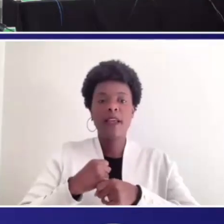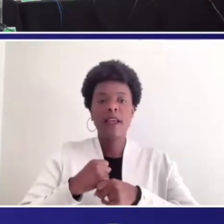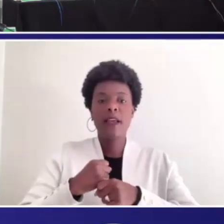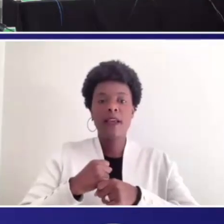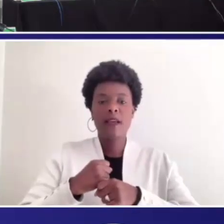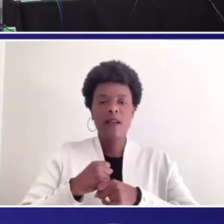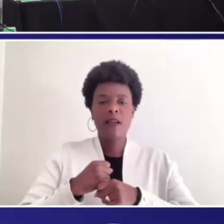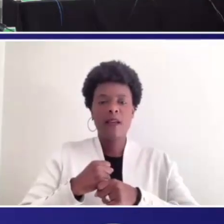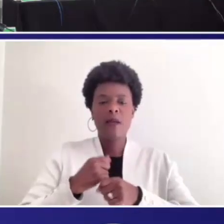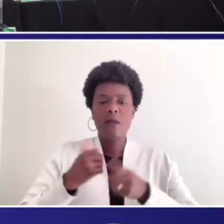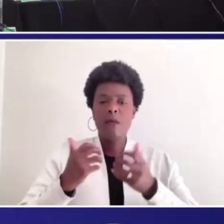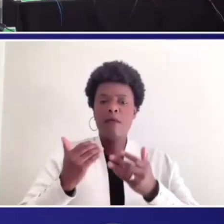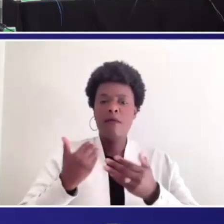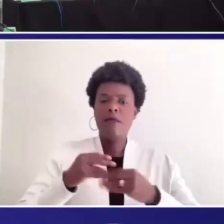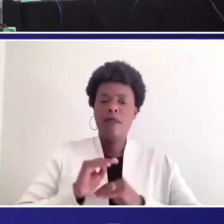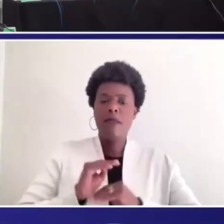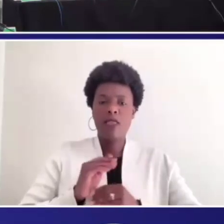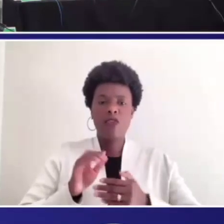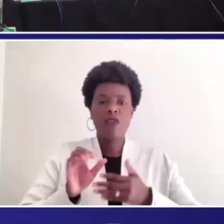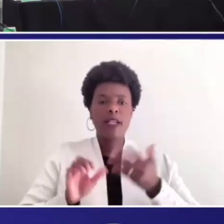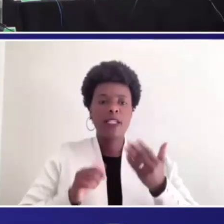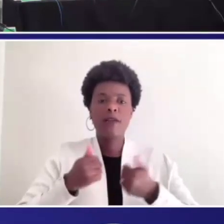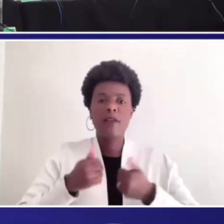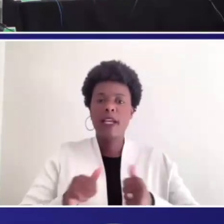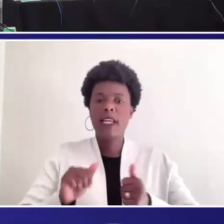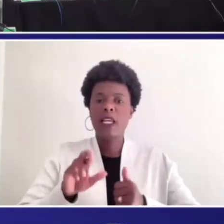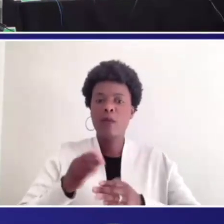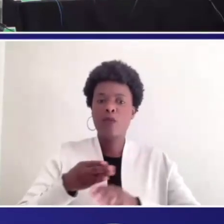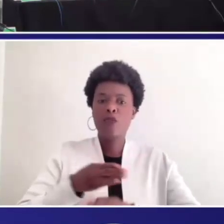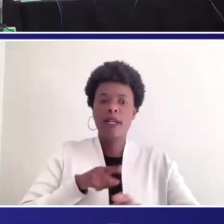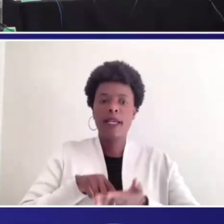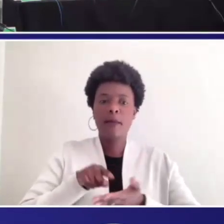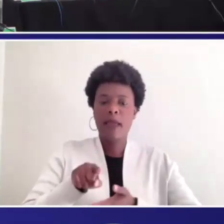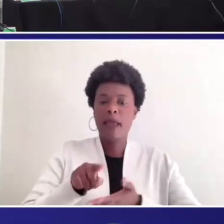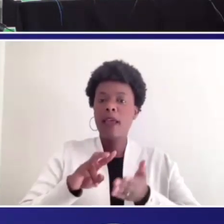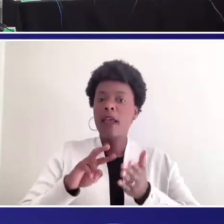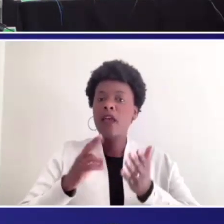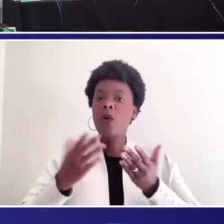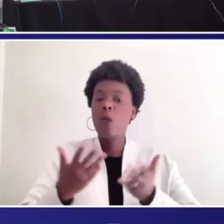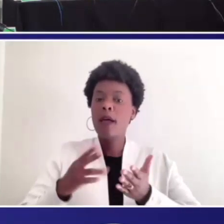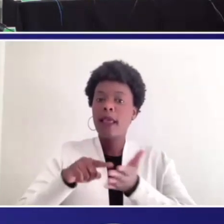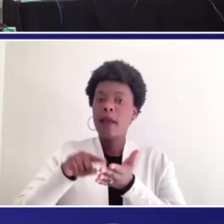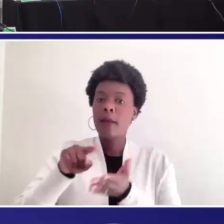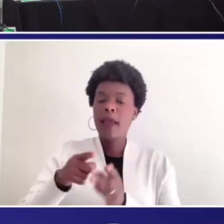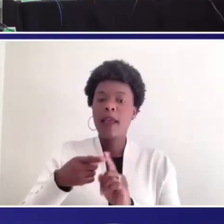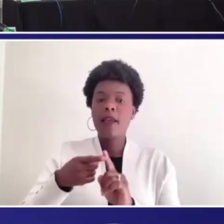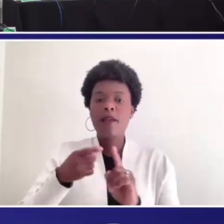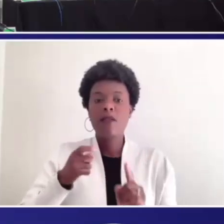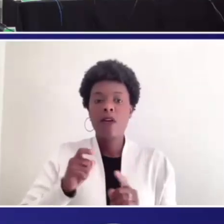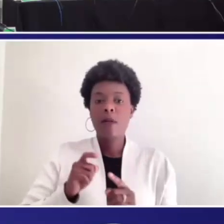Assistance Plan, and that means what they paid in that due date from the last date,